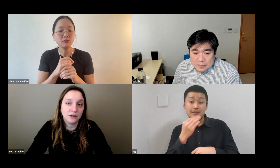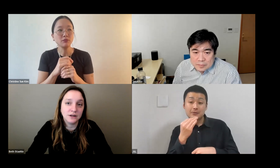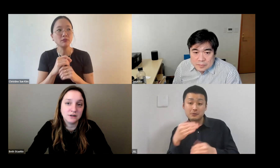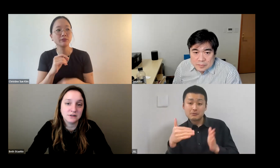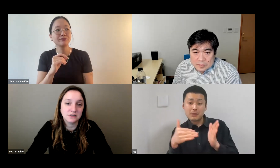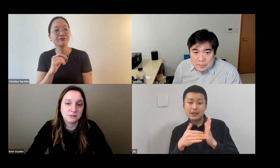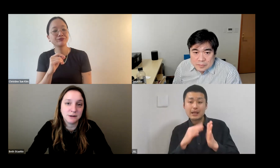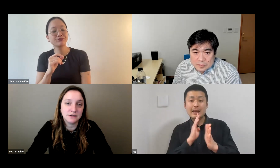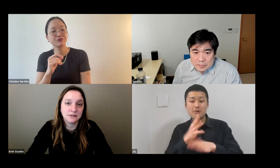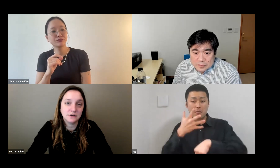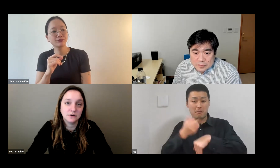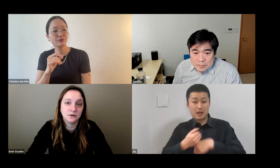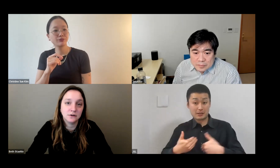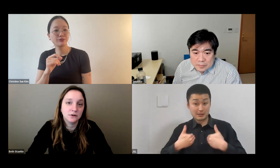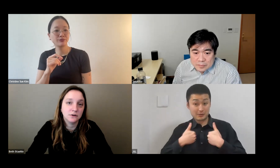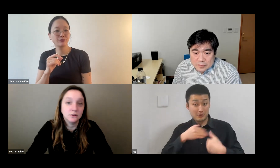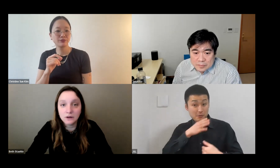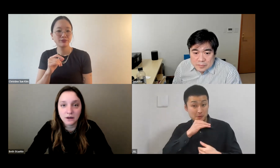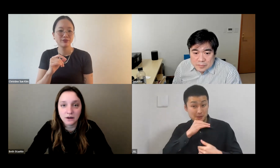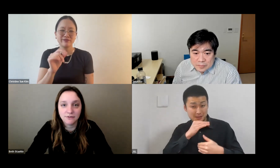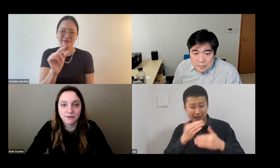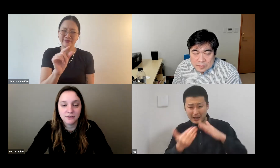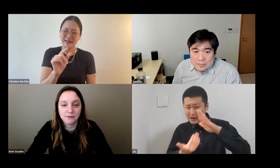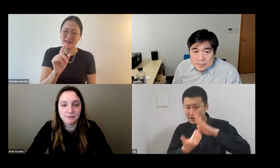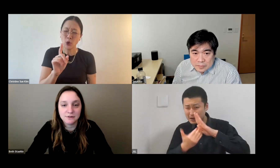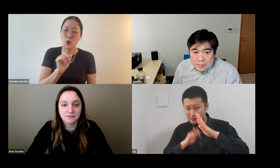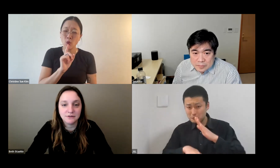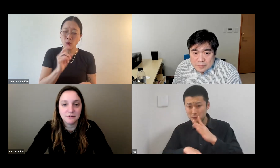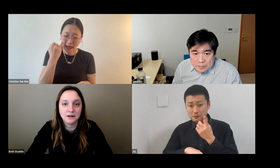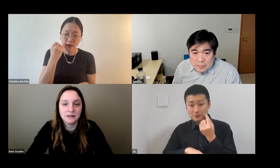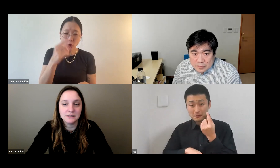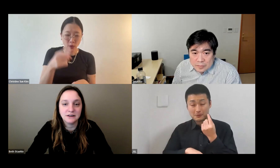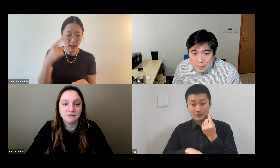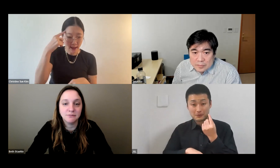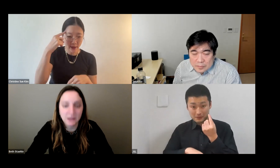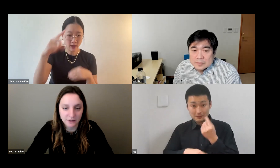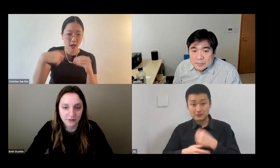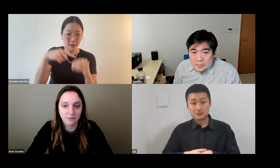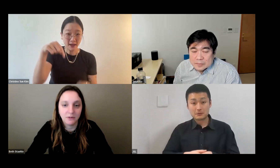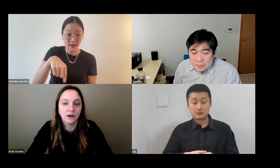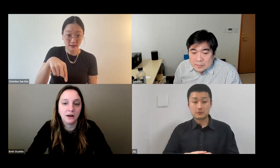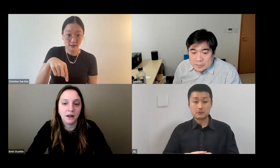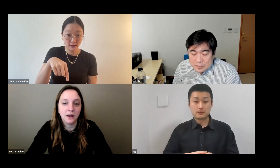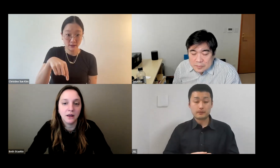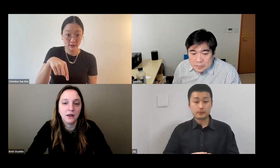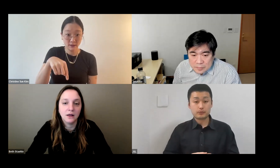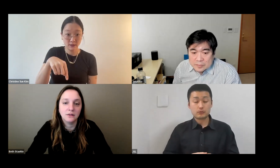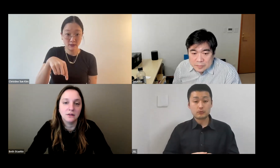years are spent looking for their members of community. Instead of being in the community that they like.